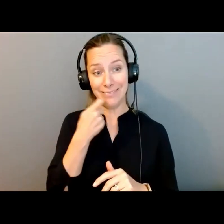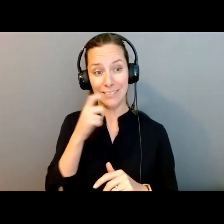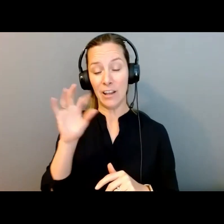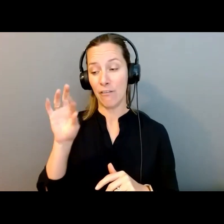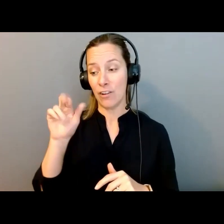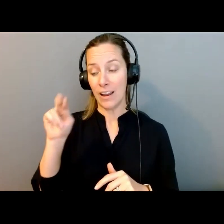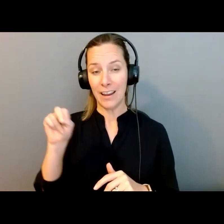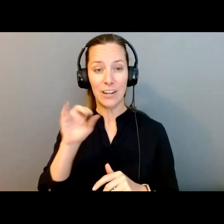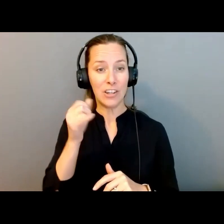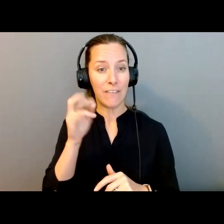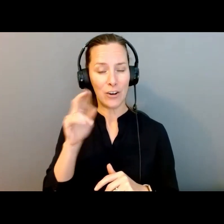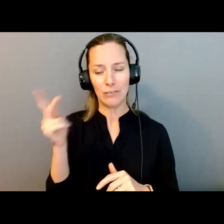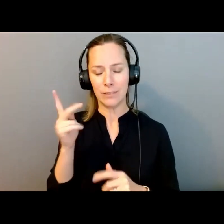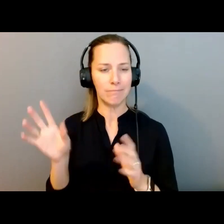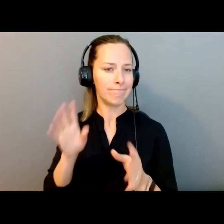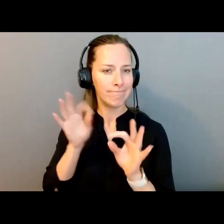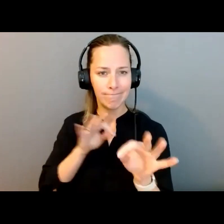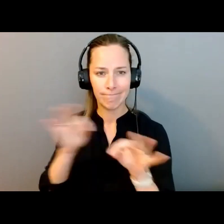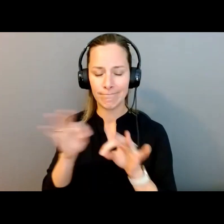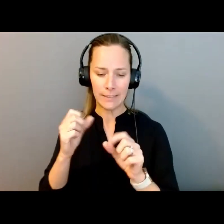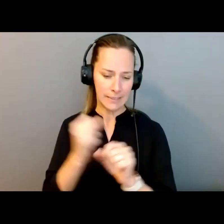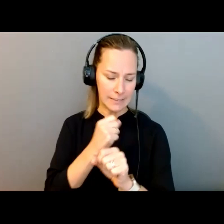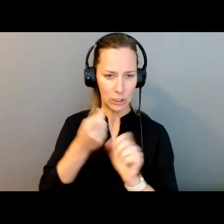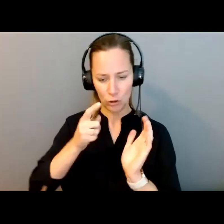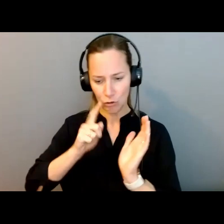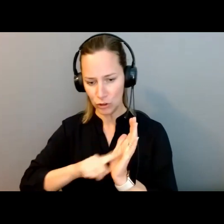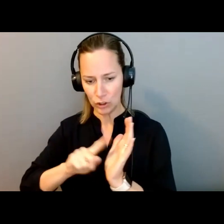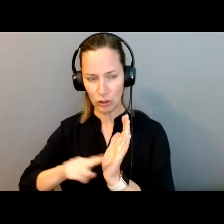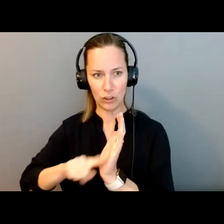have talked about statistics and research, which is not the house that I come from.